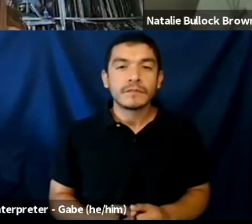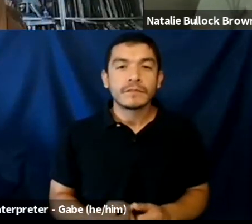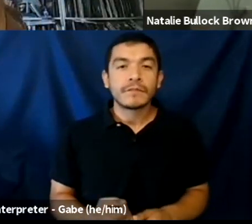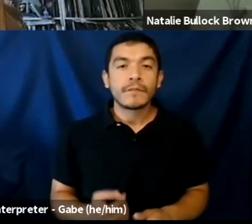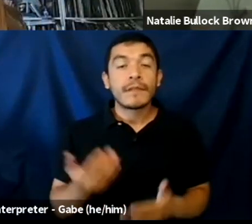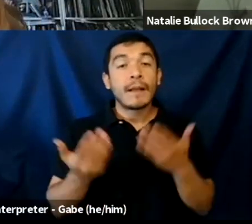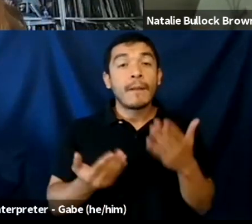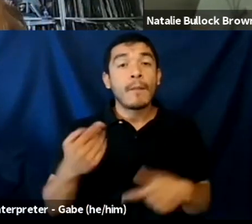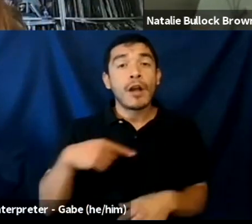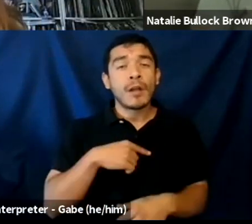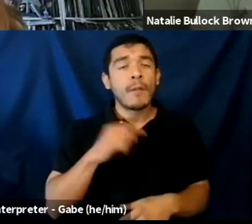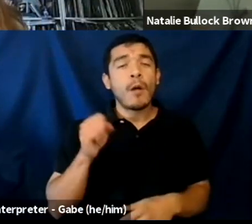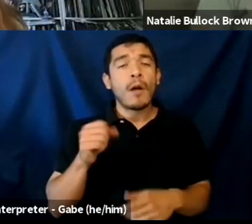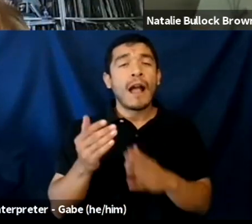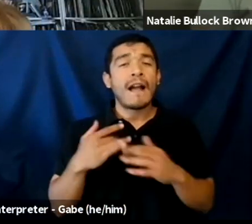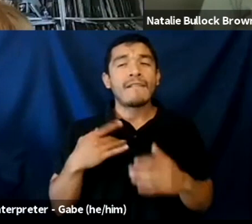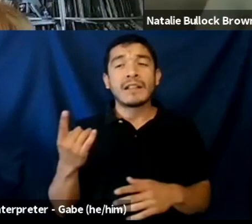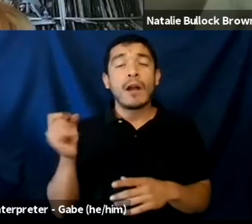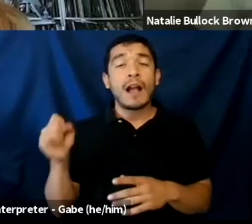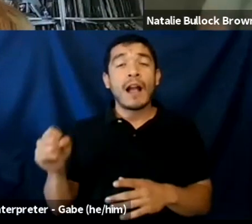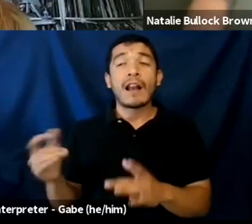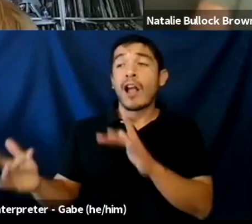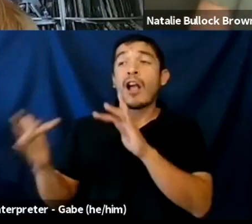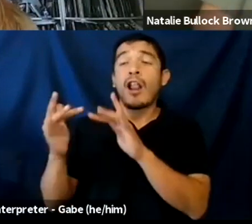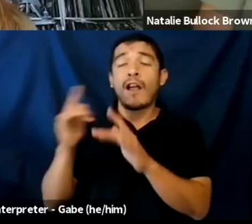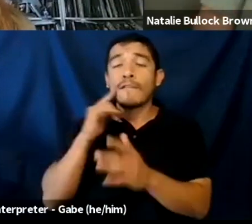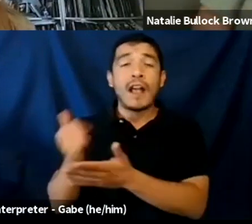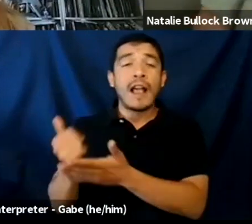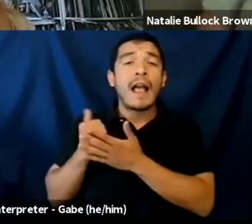is someone we could call or something just for help and how to navigate.